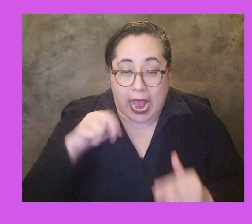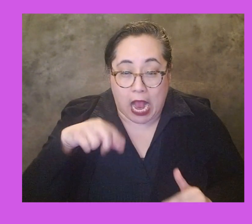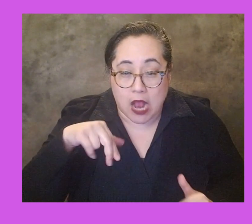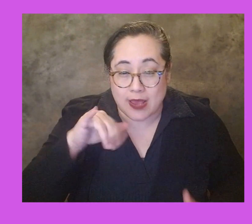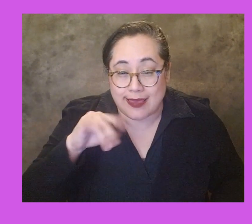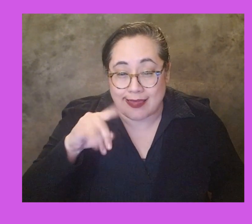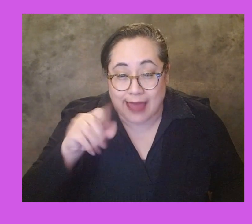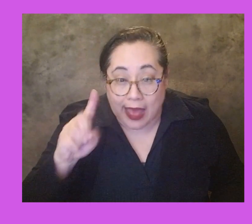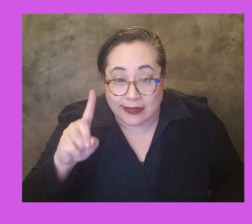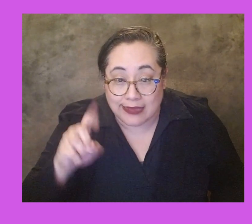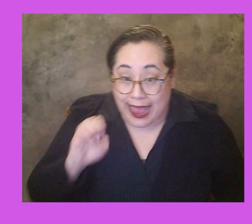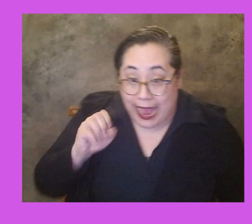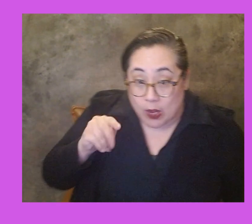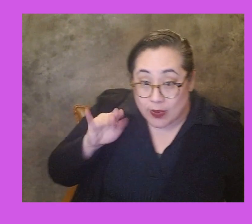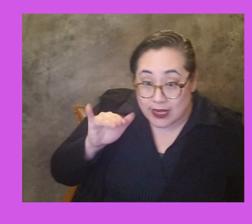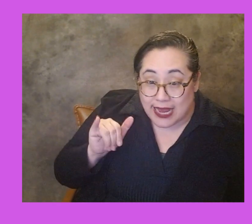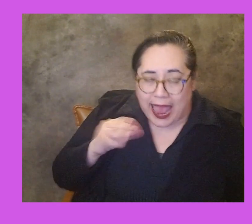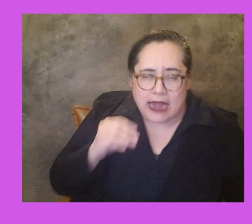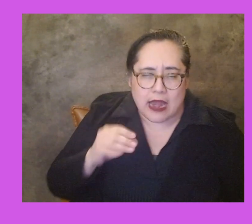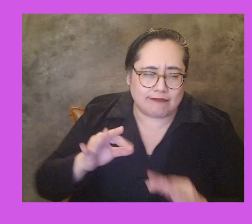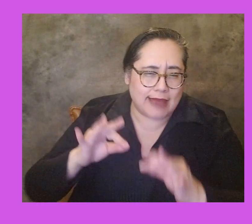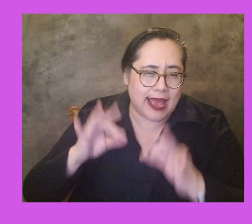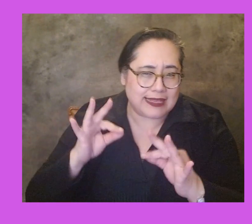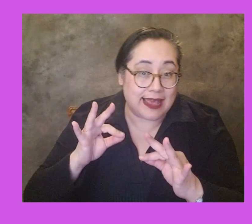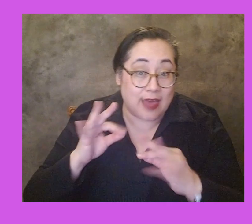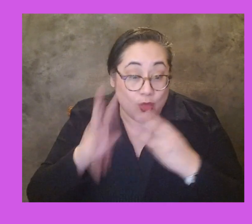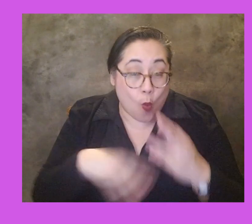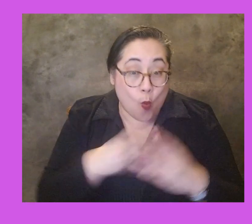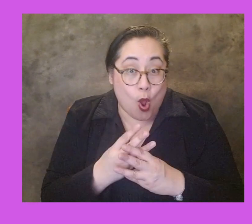It's an economic impact, change and equity.